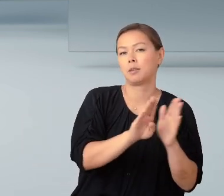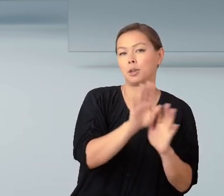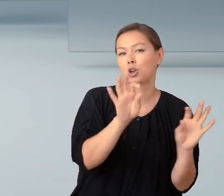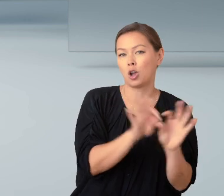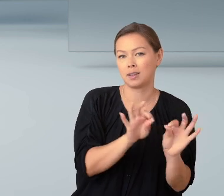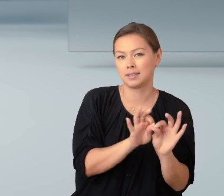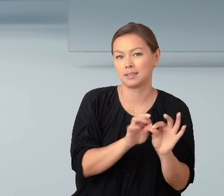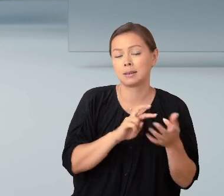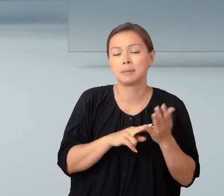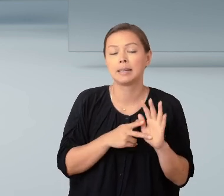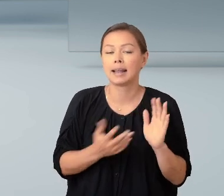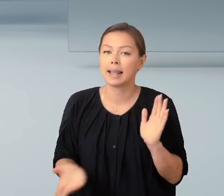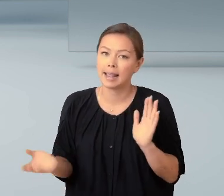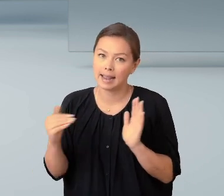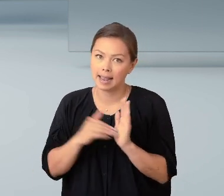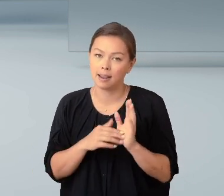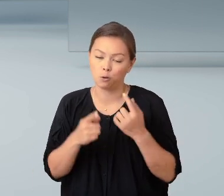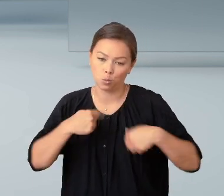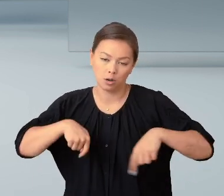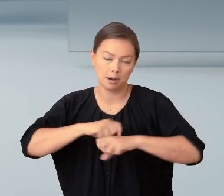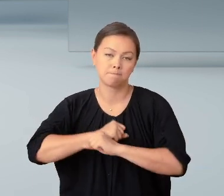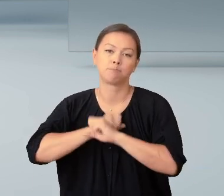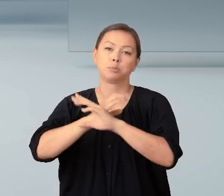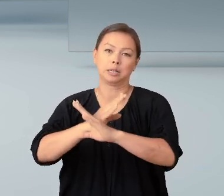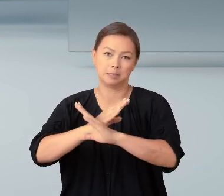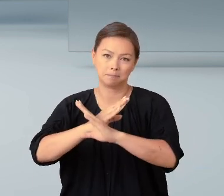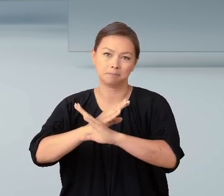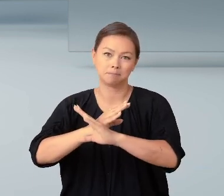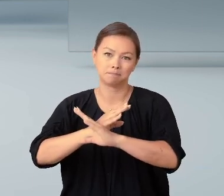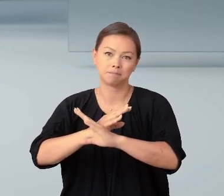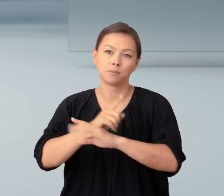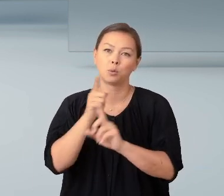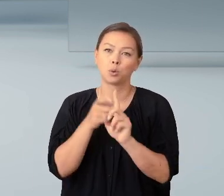again, got you covered. Application security and Dynamics 365 Business